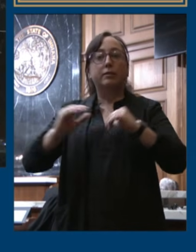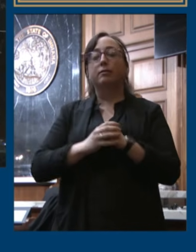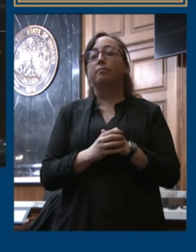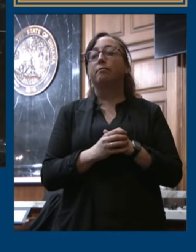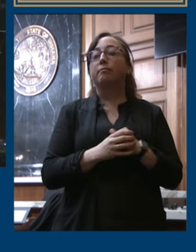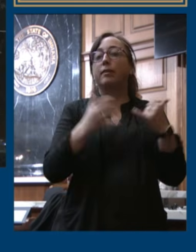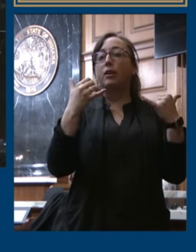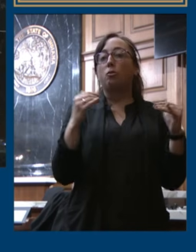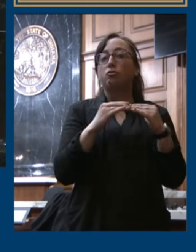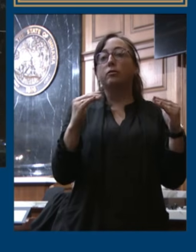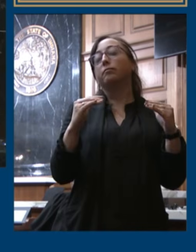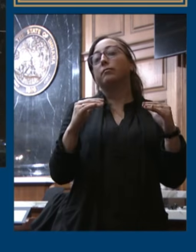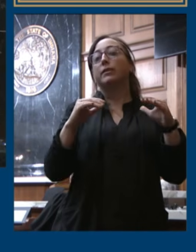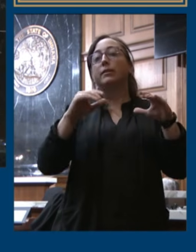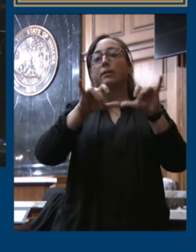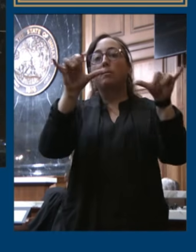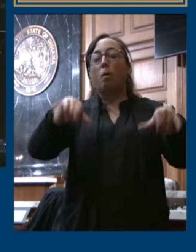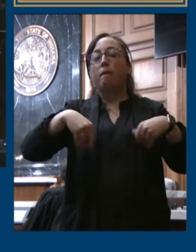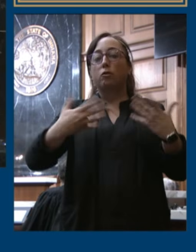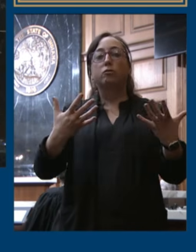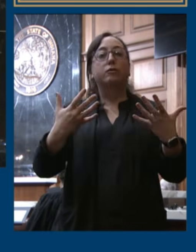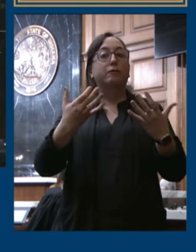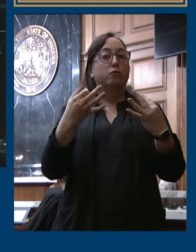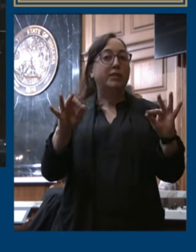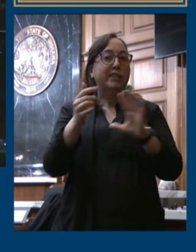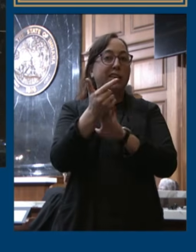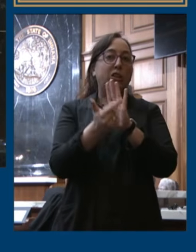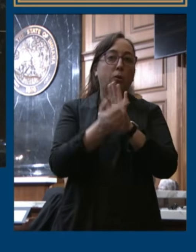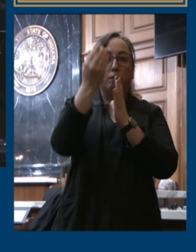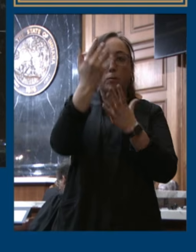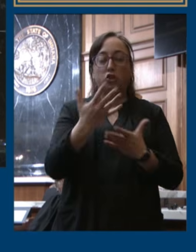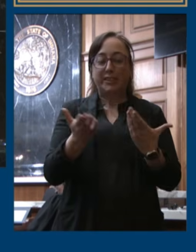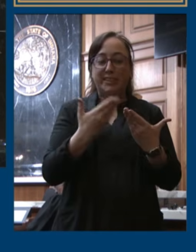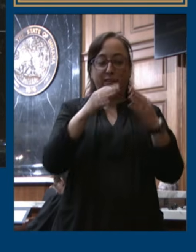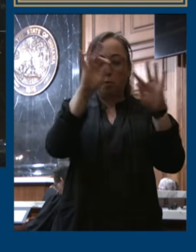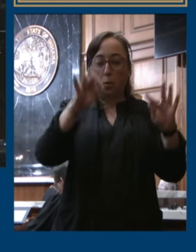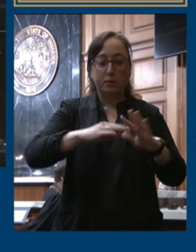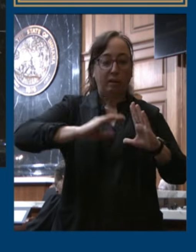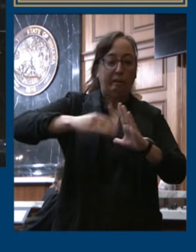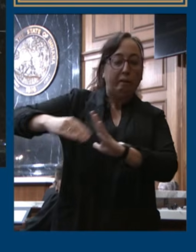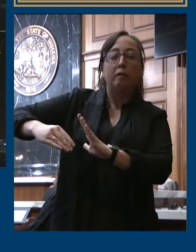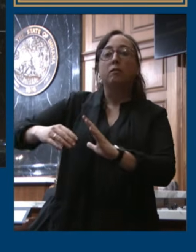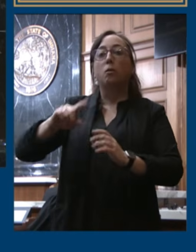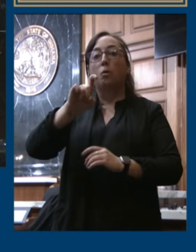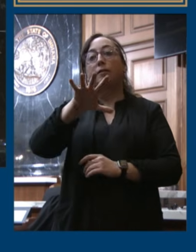OFFERS FREE LEGAL INFORMATION, AND EASY-TO-USE FORMS, IN EVERY COUNTY THROUGH 150 KIOSKS LOCATED IN